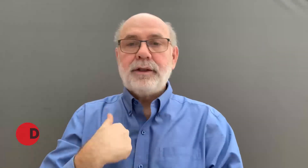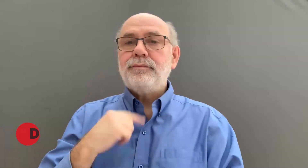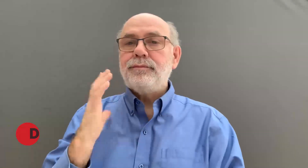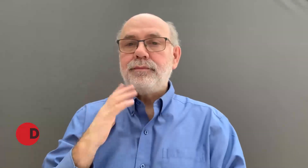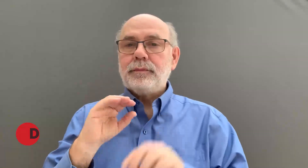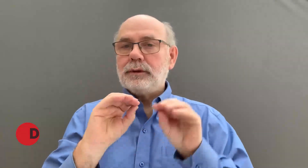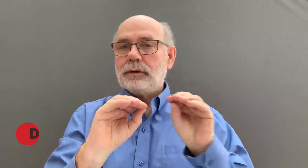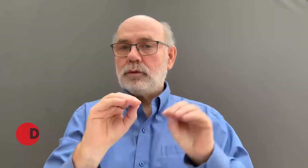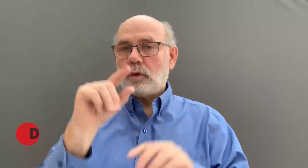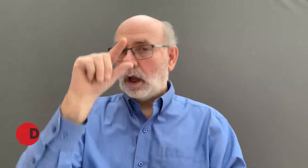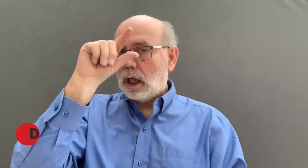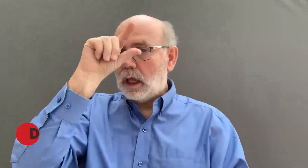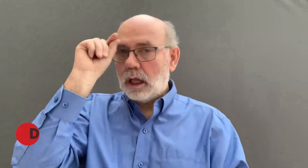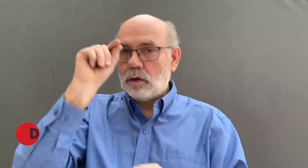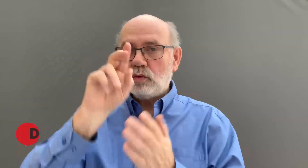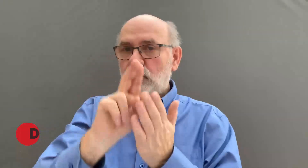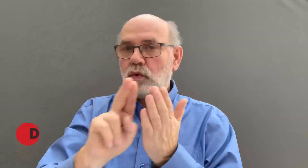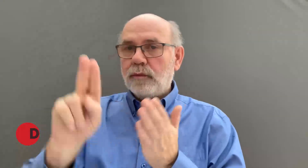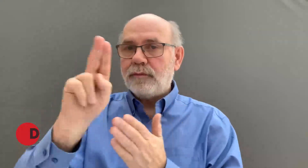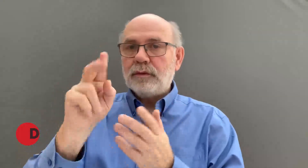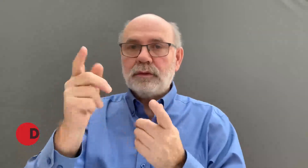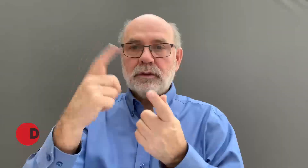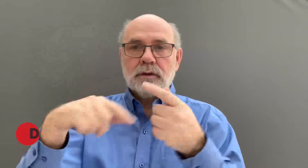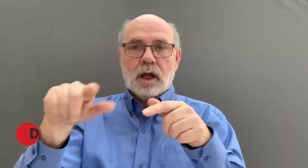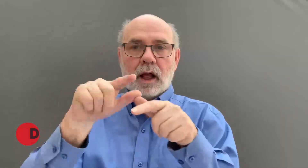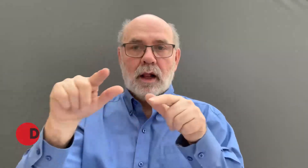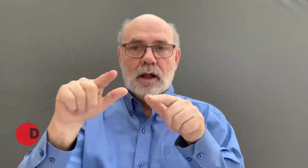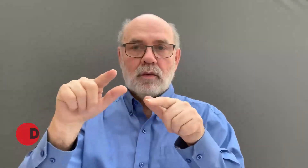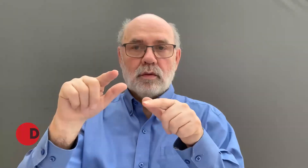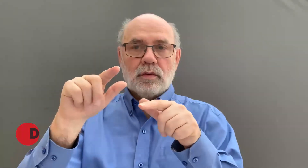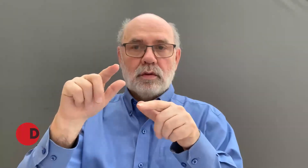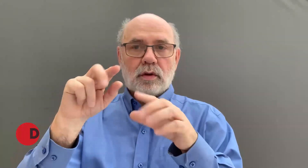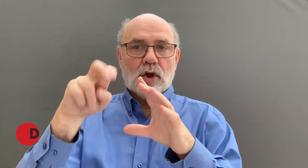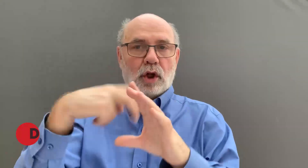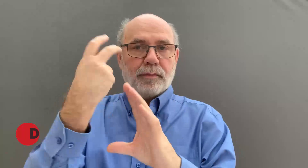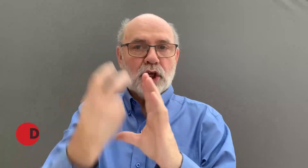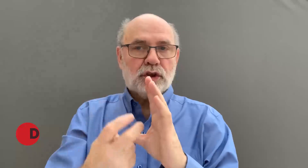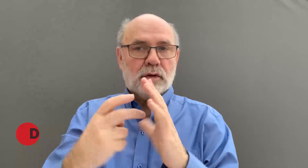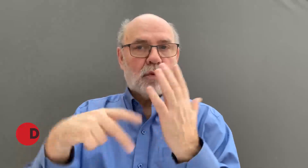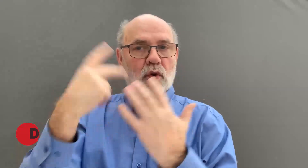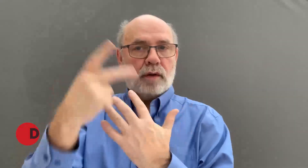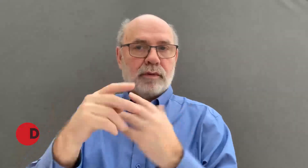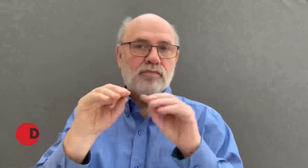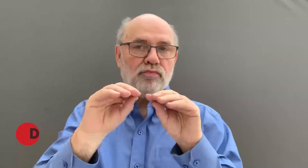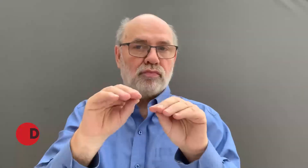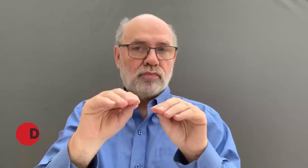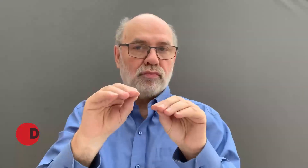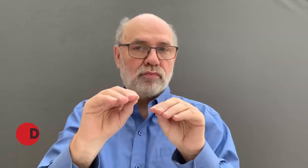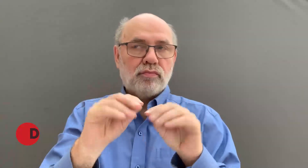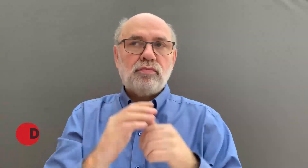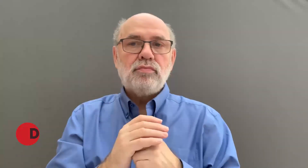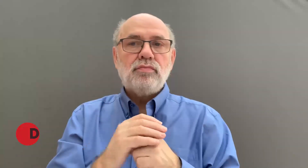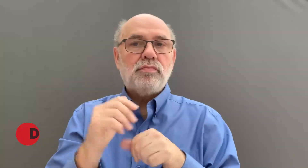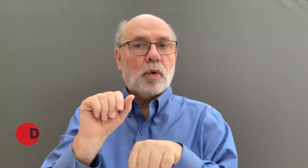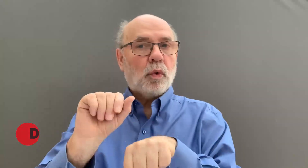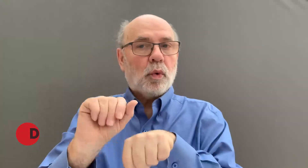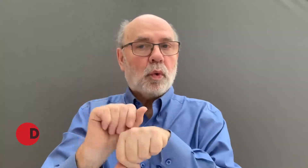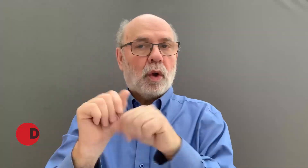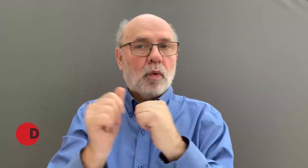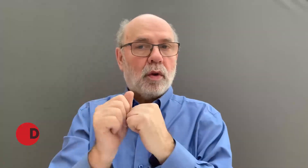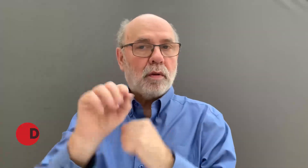I taught at Gallaudet University's immersion program working with